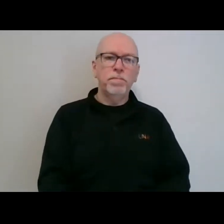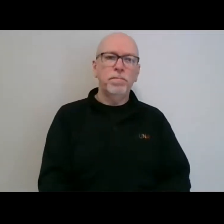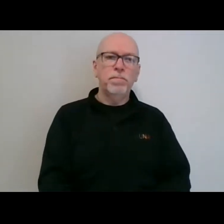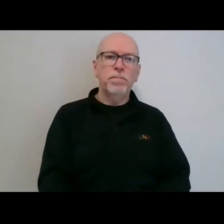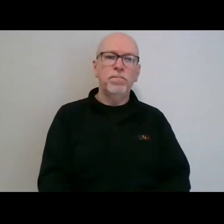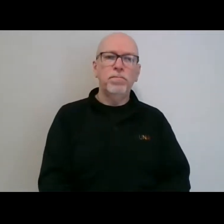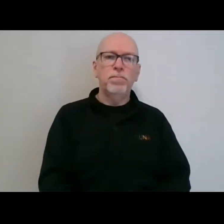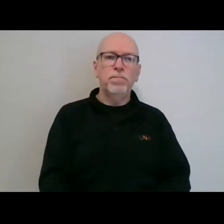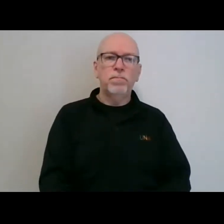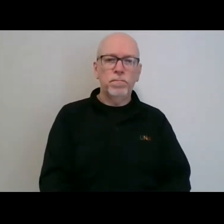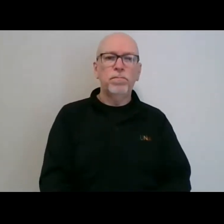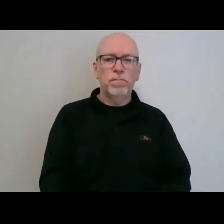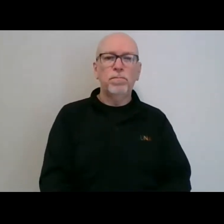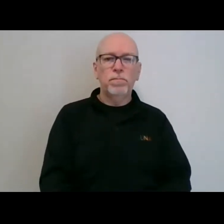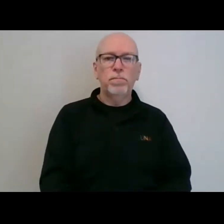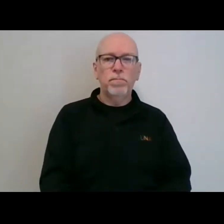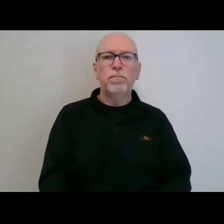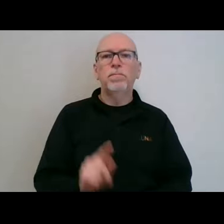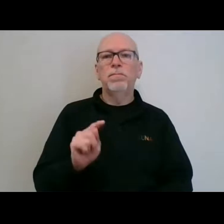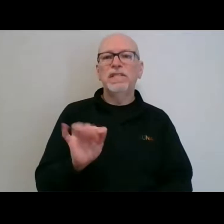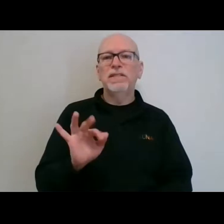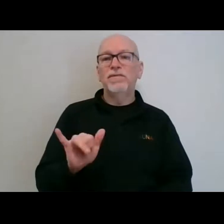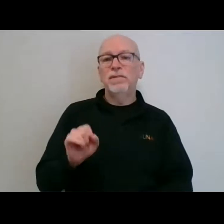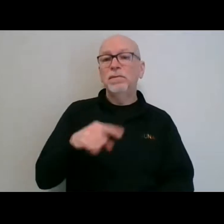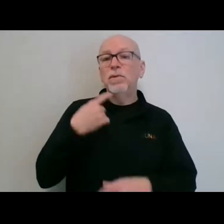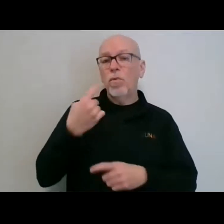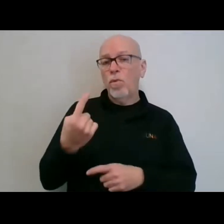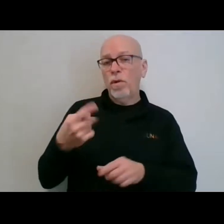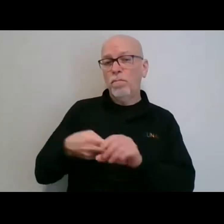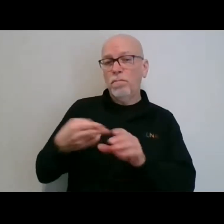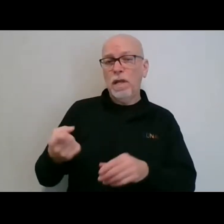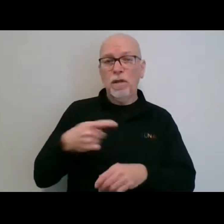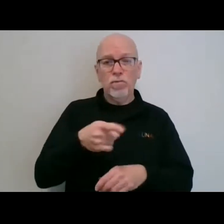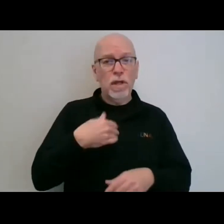And one participant asked if you have any preferred translators